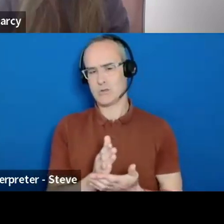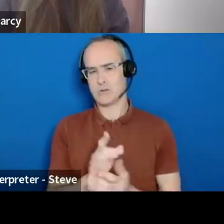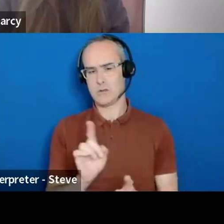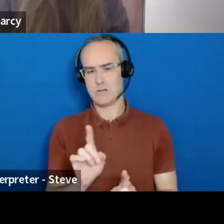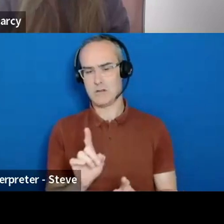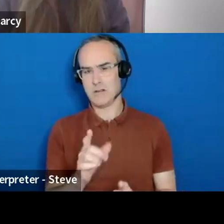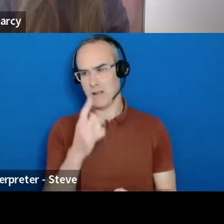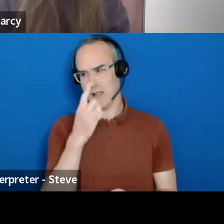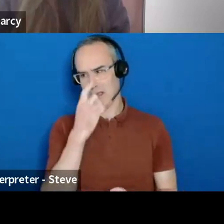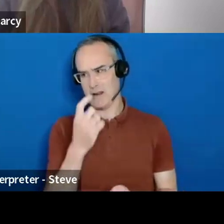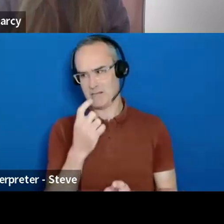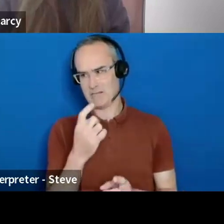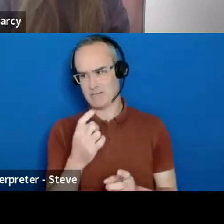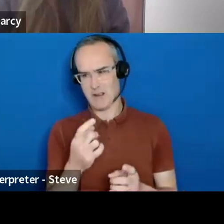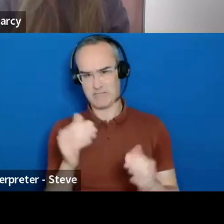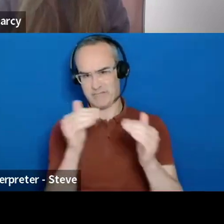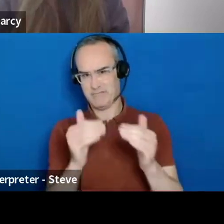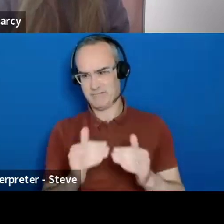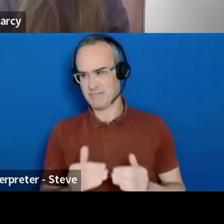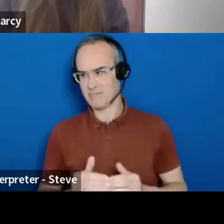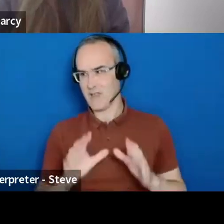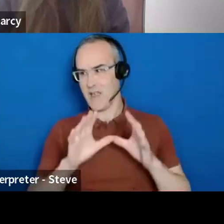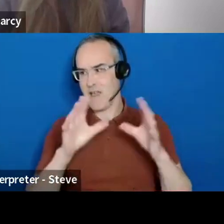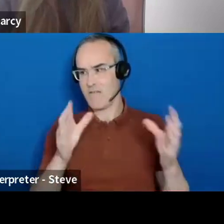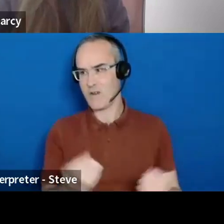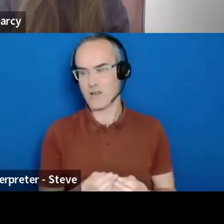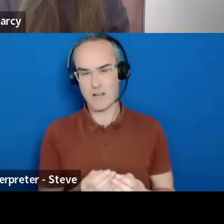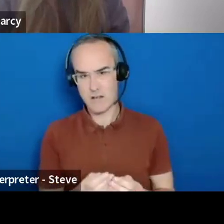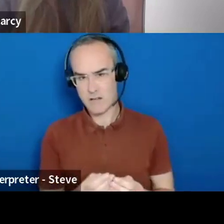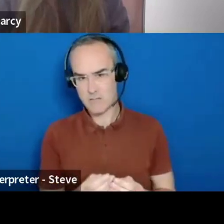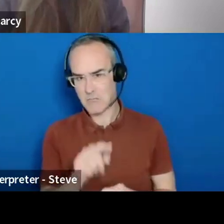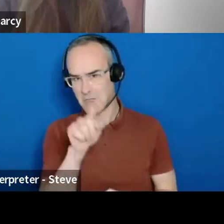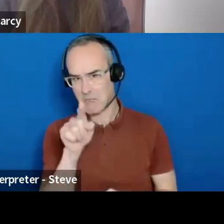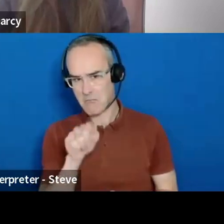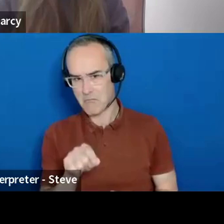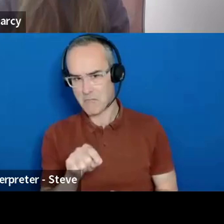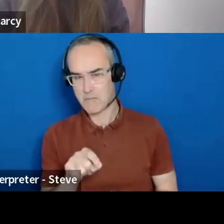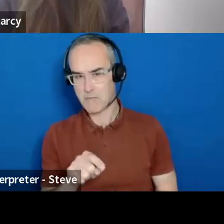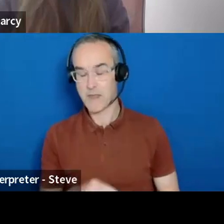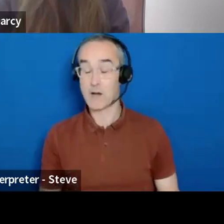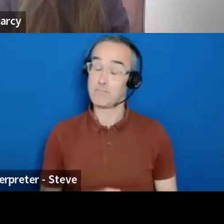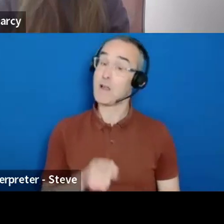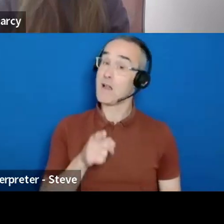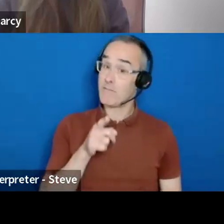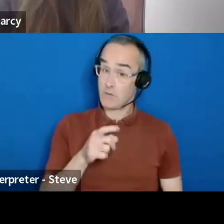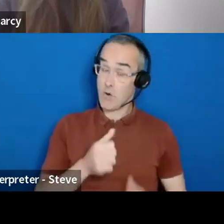So we had a discussion and I said, "Look, if you really are passionate," like was mentioned earlier, "and you really have an enthusiasm for what